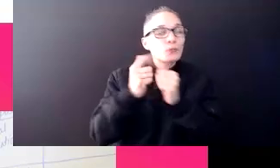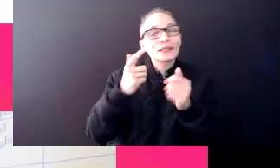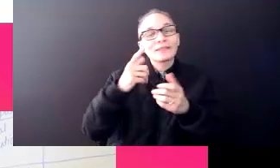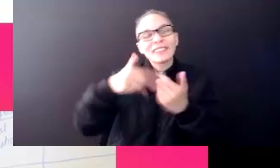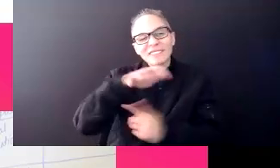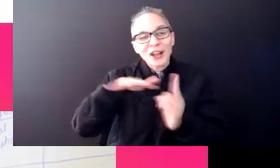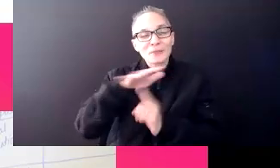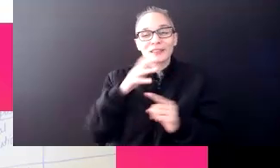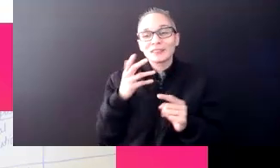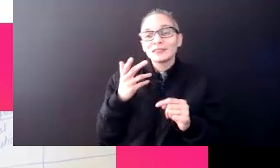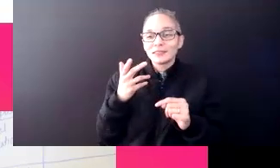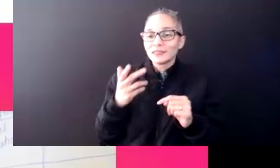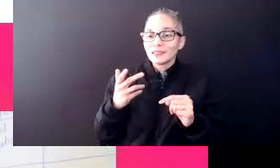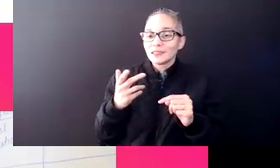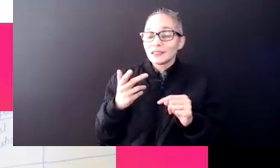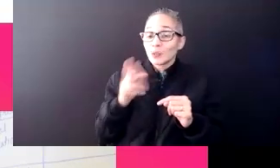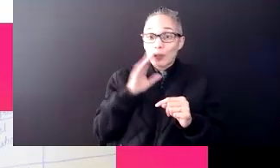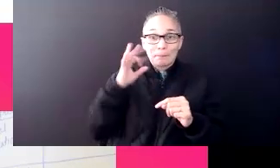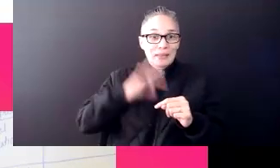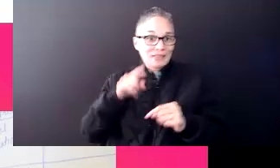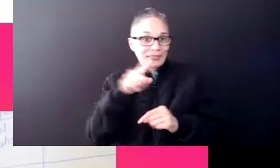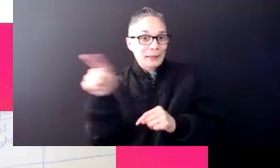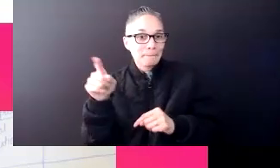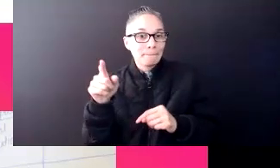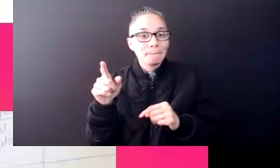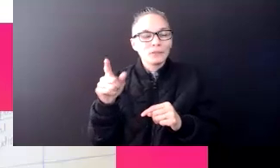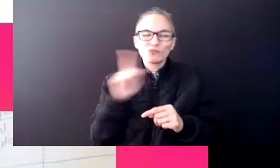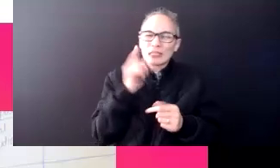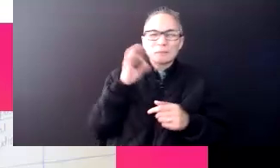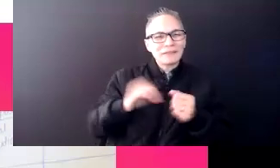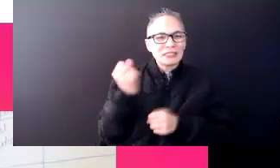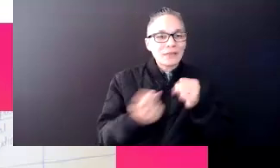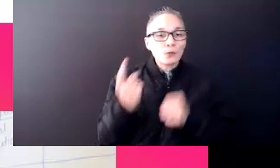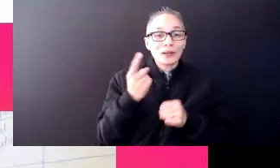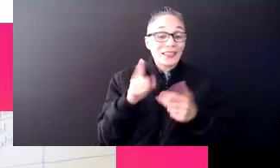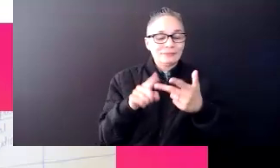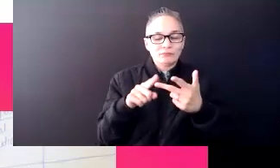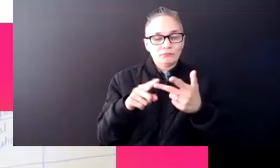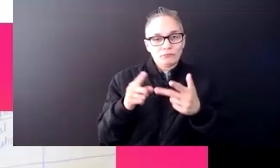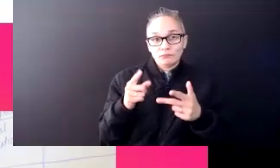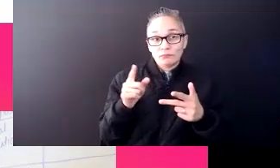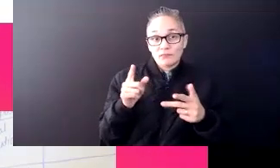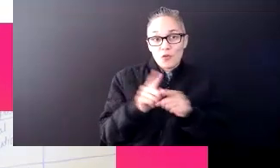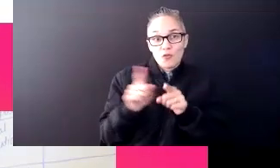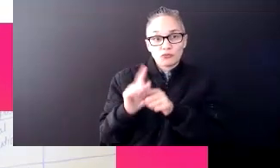So, it, you know, it benefits them most, it benefits everyone. And then also keep in mind that, you know, it is the law.